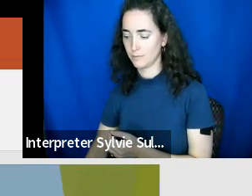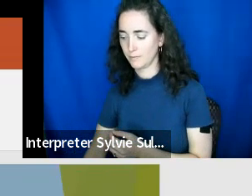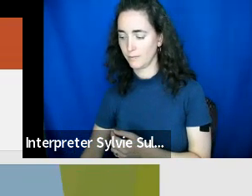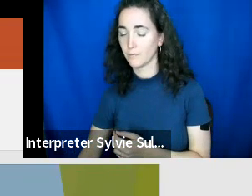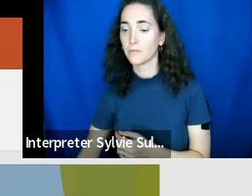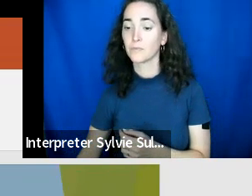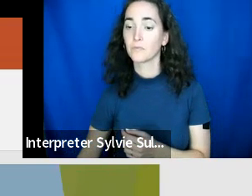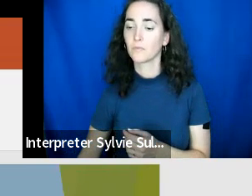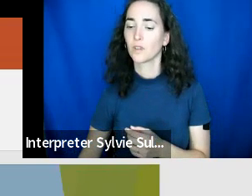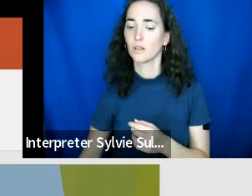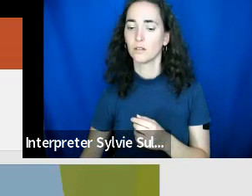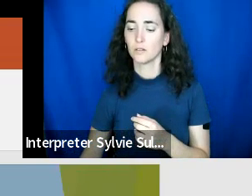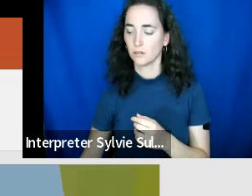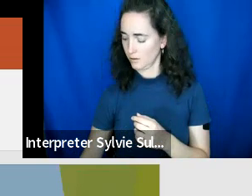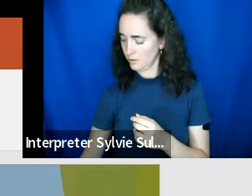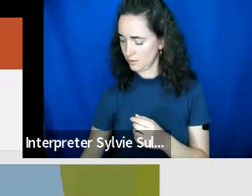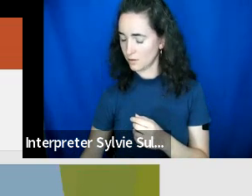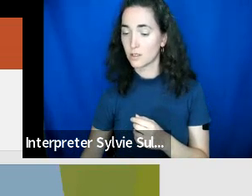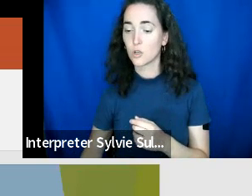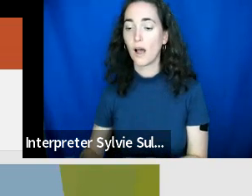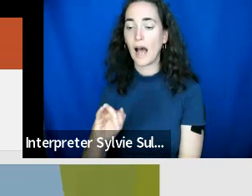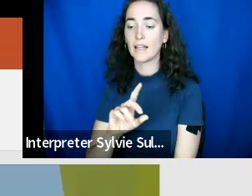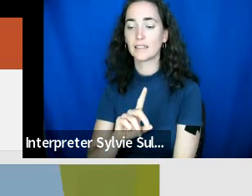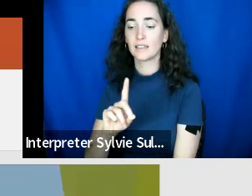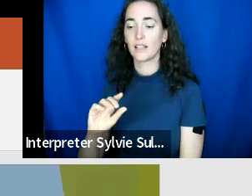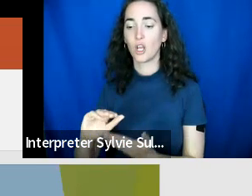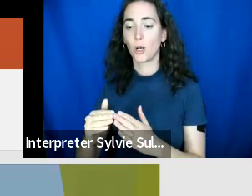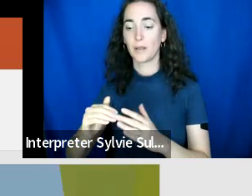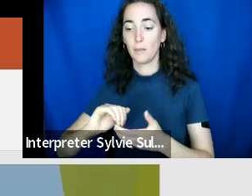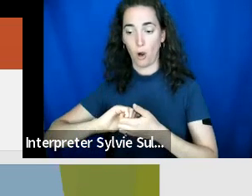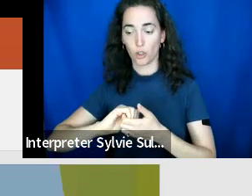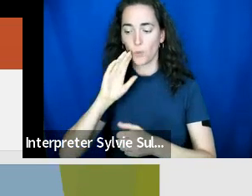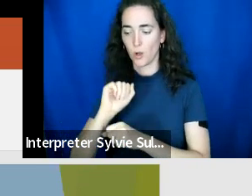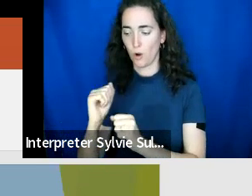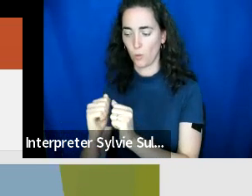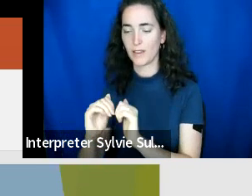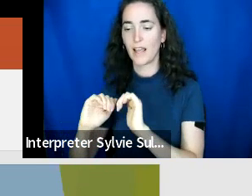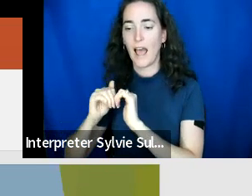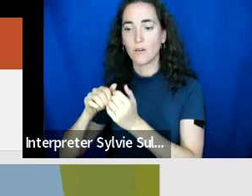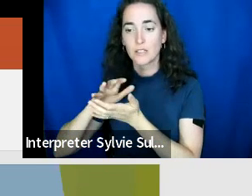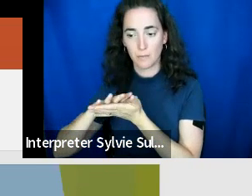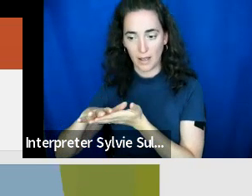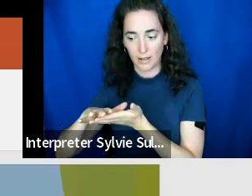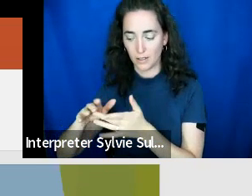So we'll be closely working with our idd community and partners on spending, and the legislation.